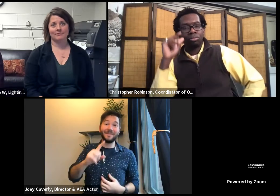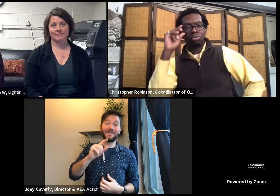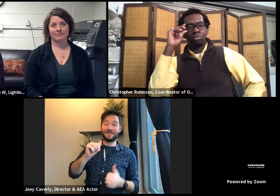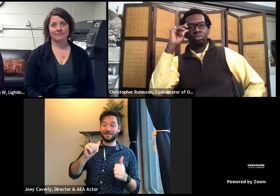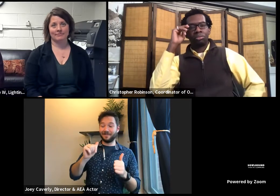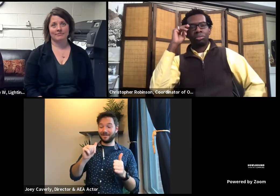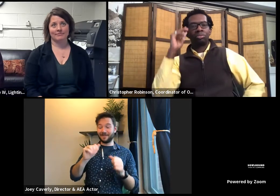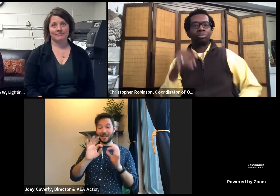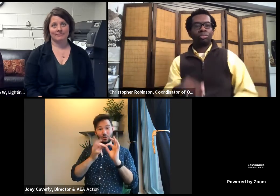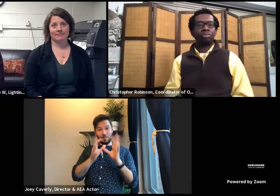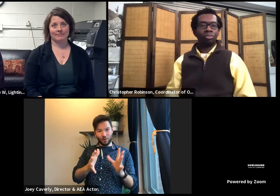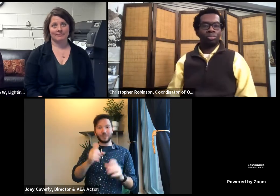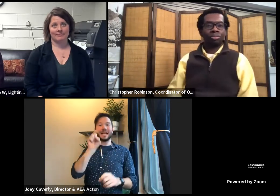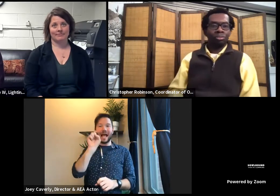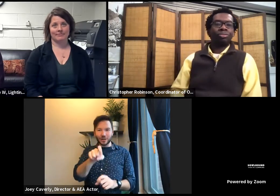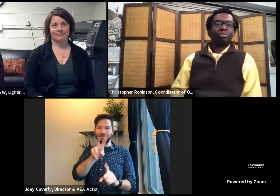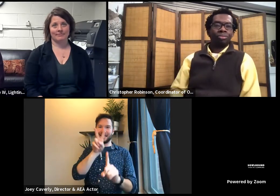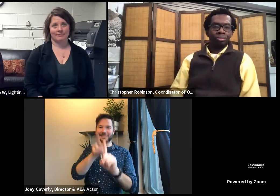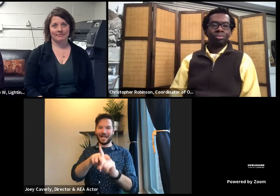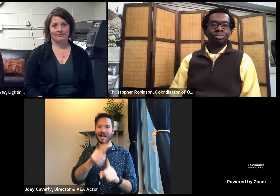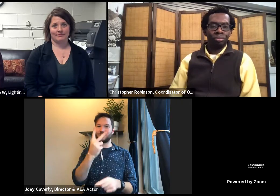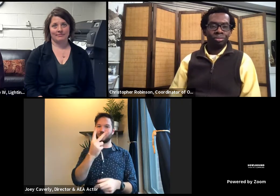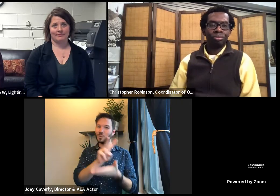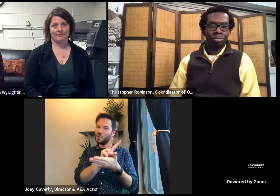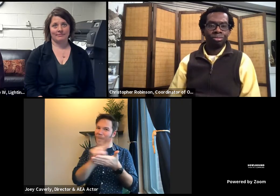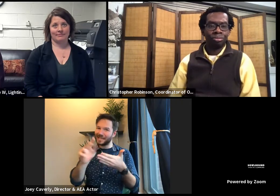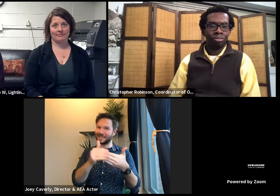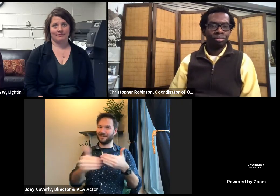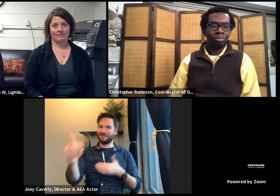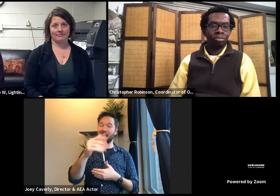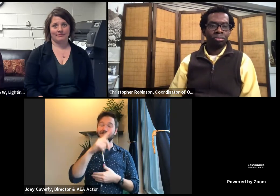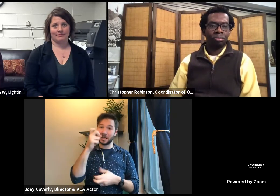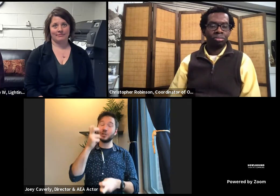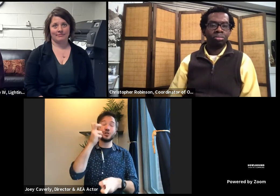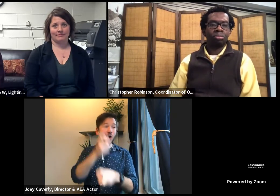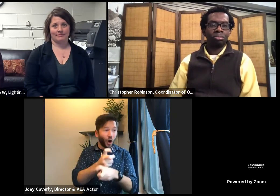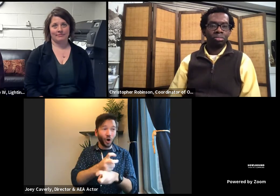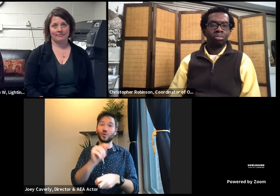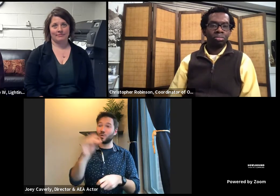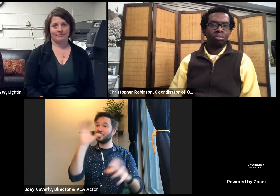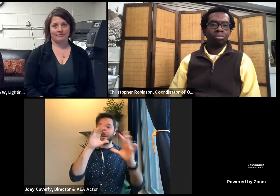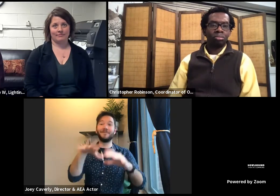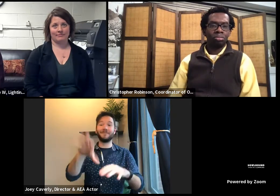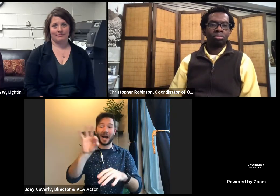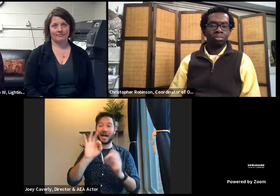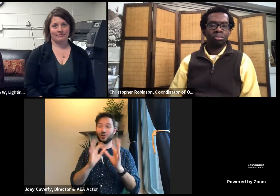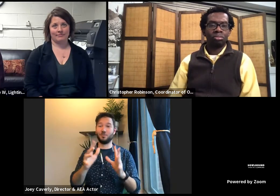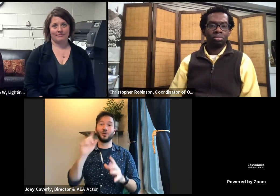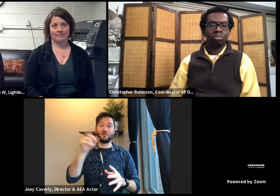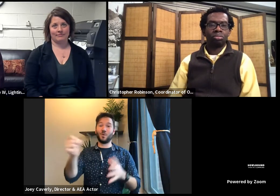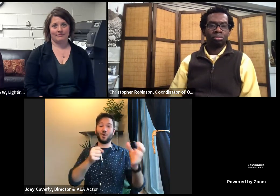a higher fee, a premium, for a last-minute job. It's important to secure your interpreters